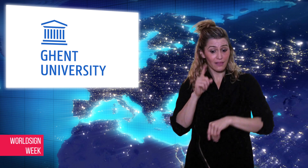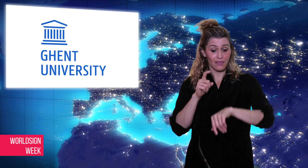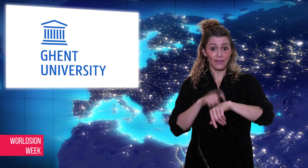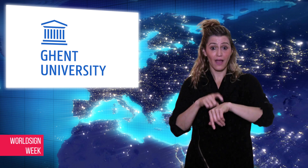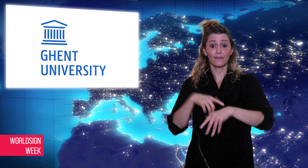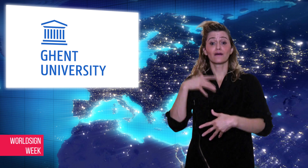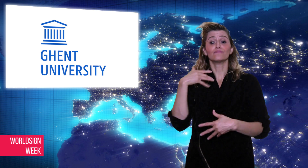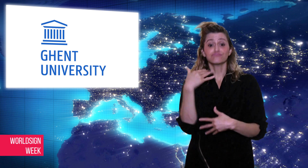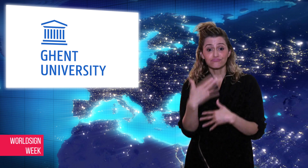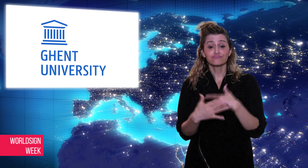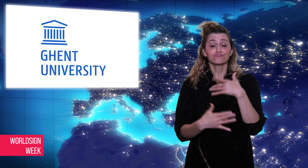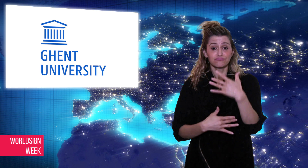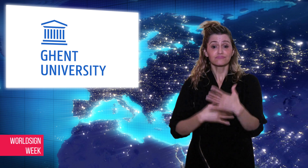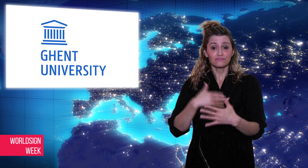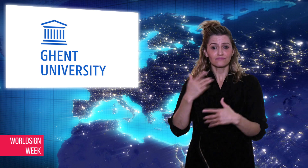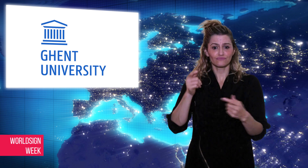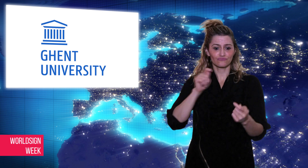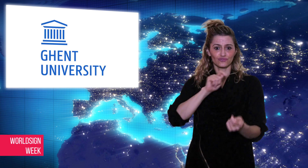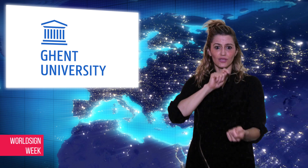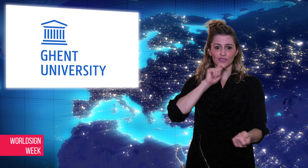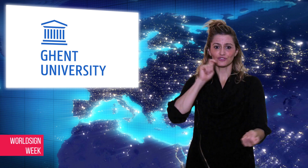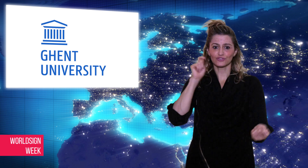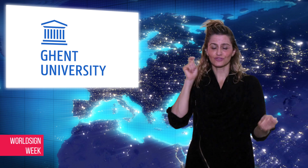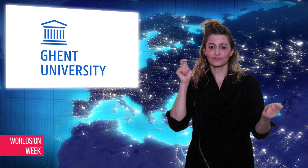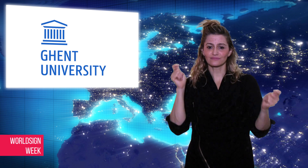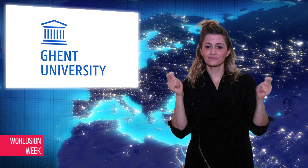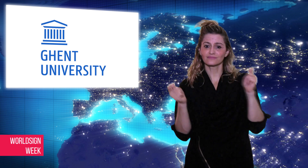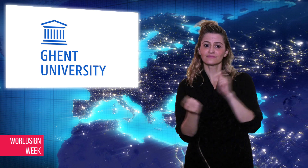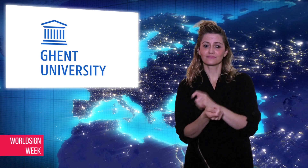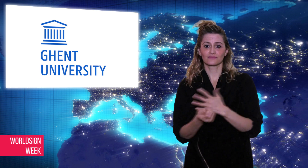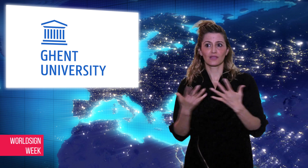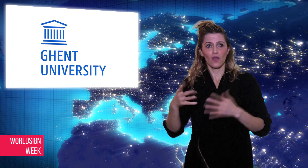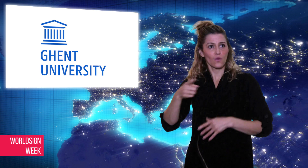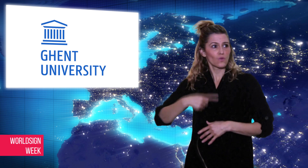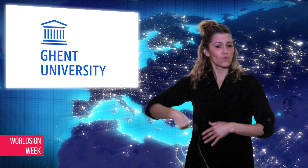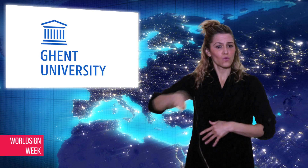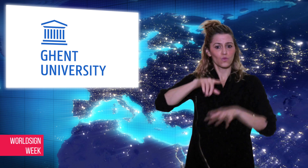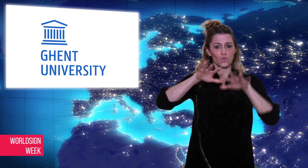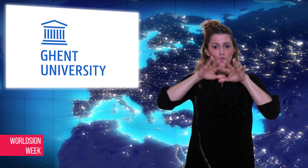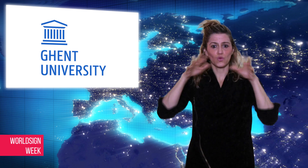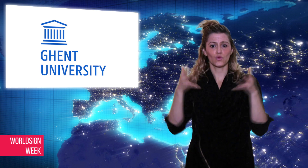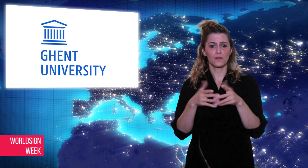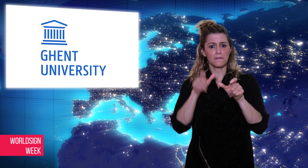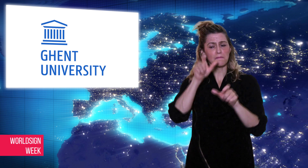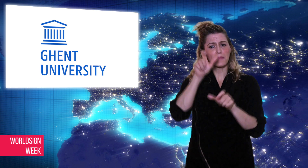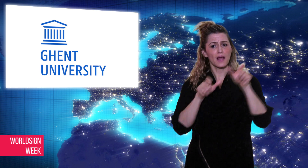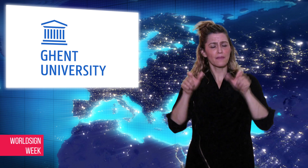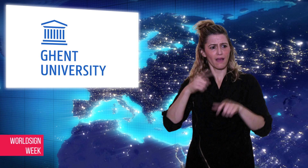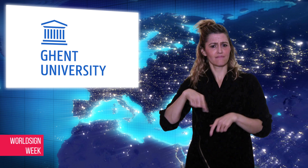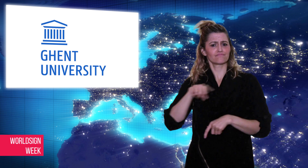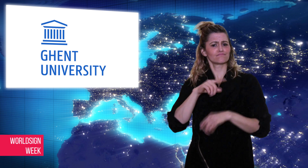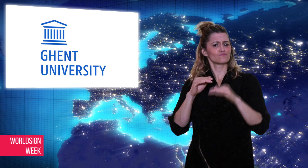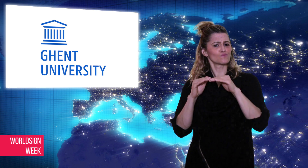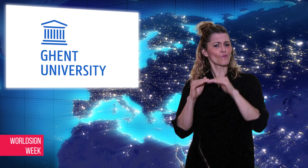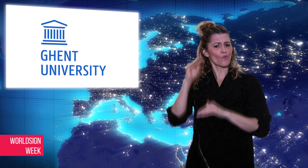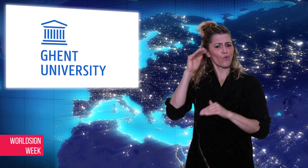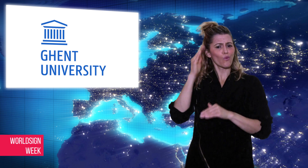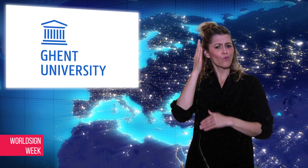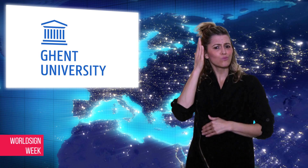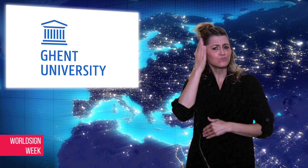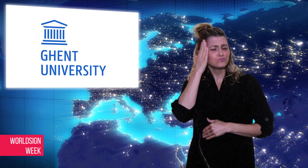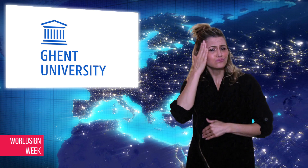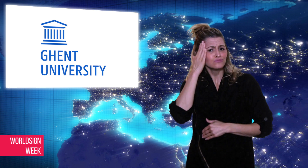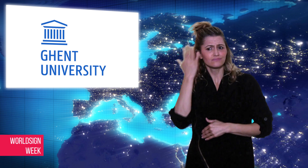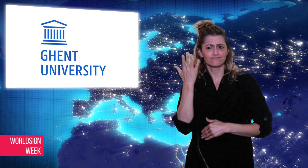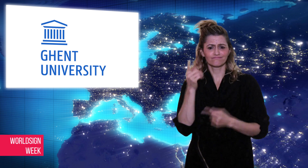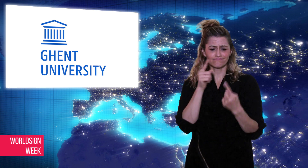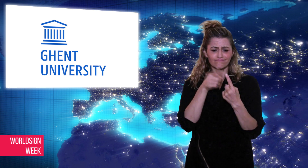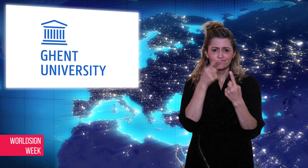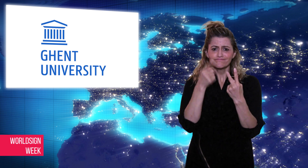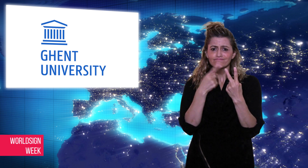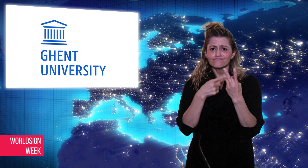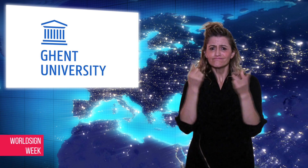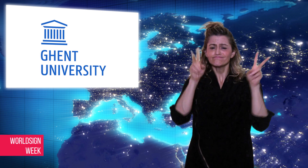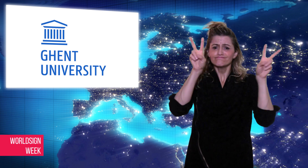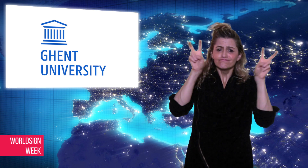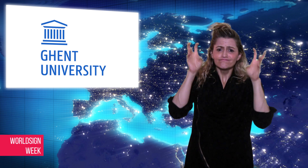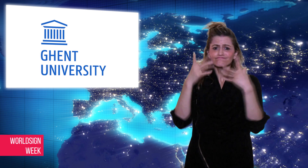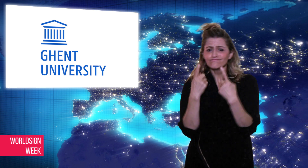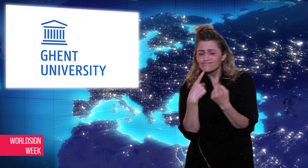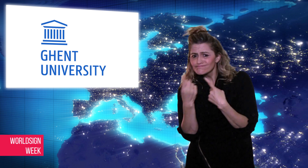less aware, but they become obscene and unacceptable